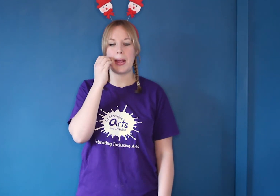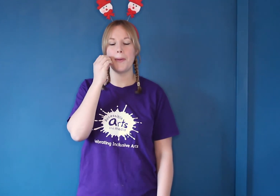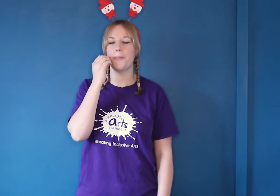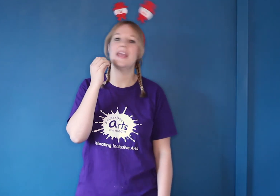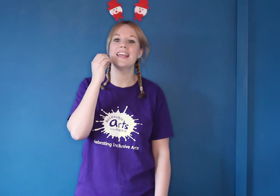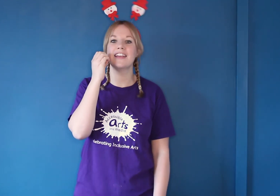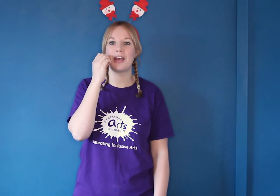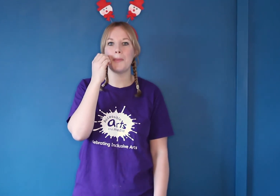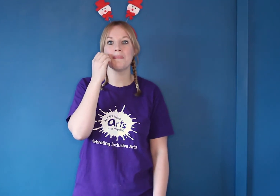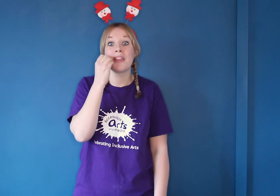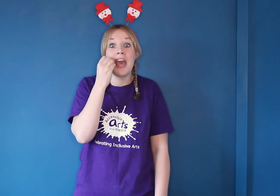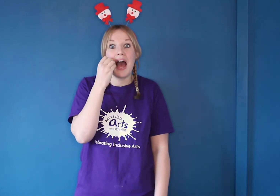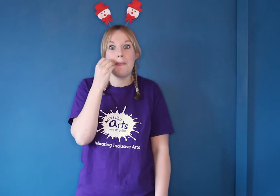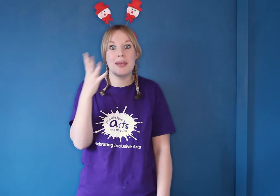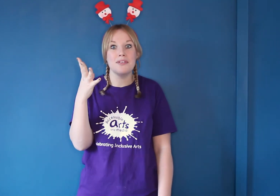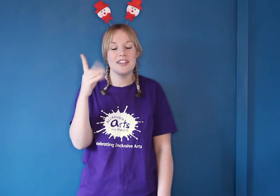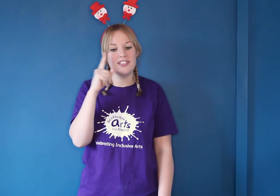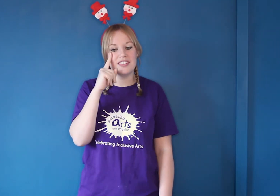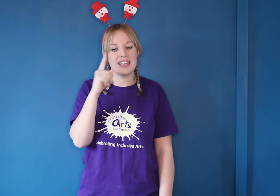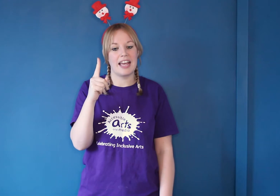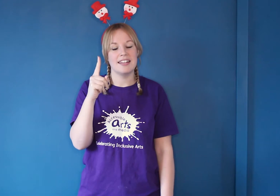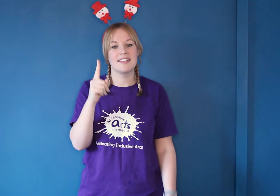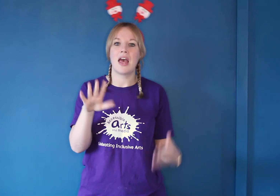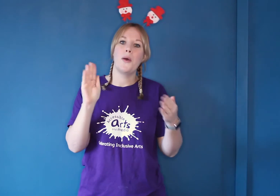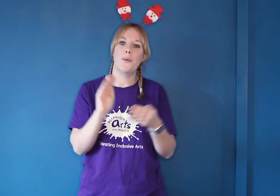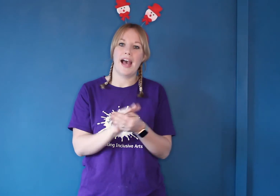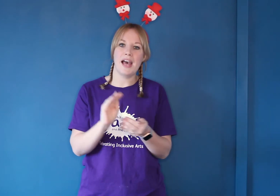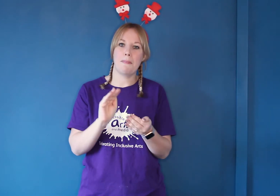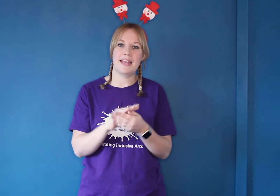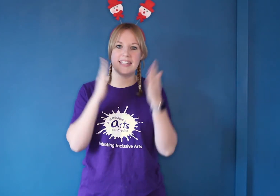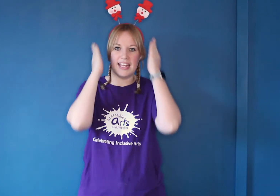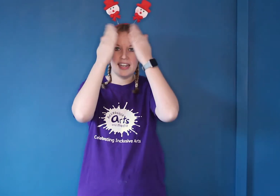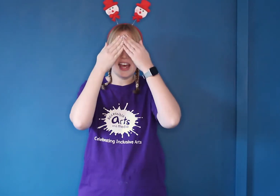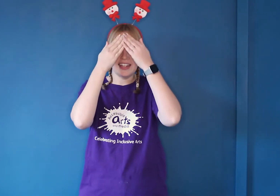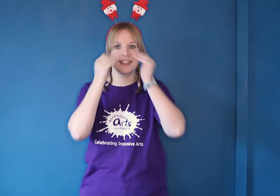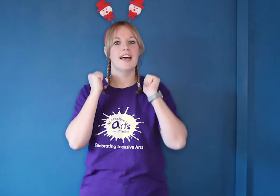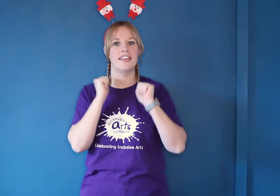Here we go. A beautiful sight, we’re happy tonight.